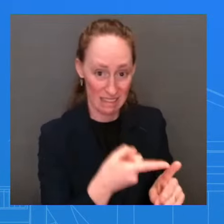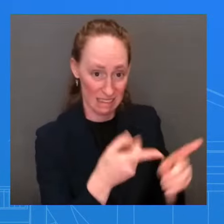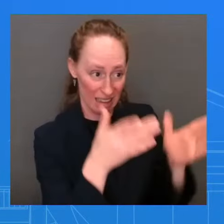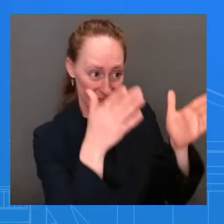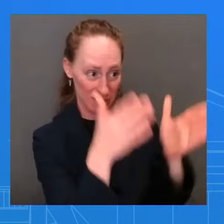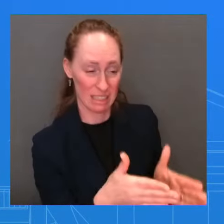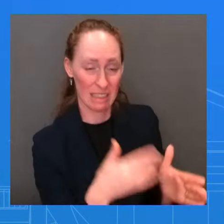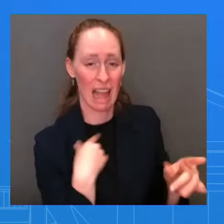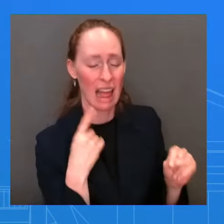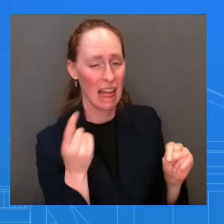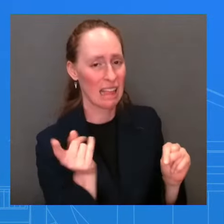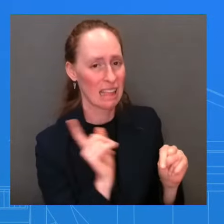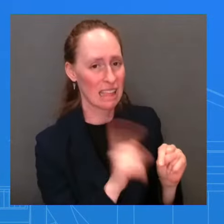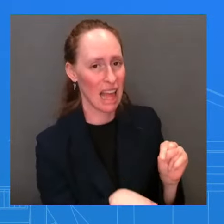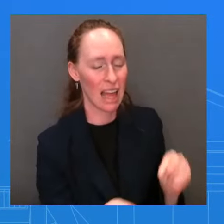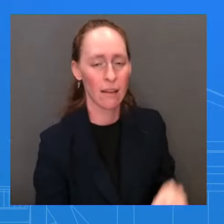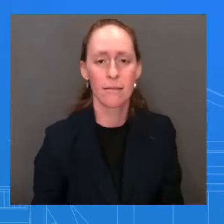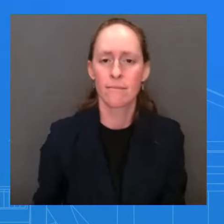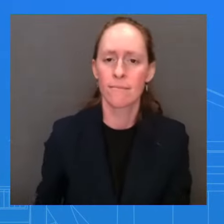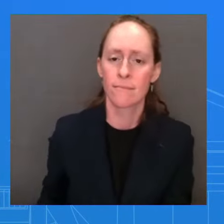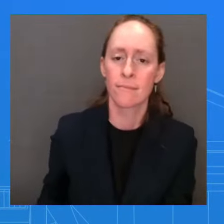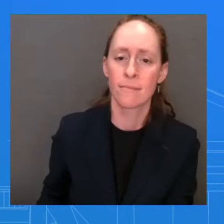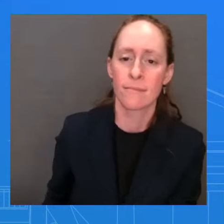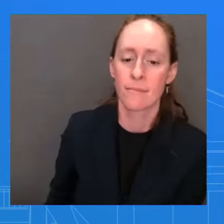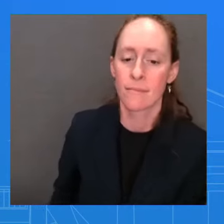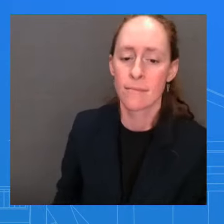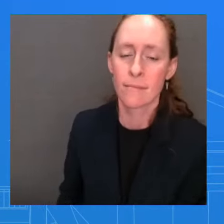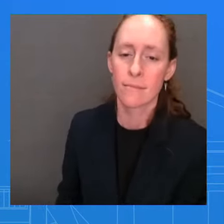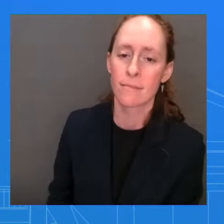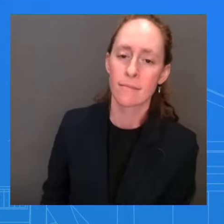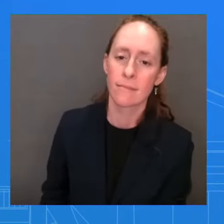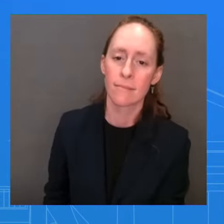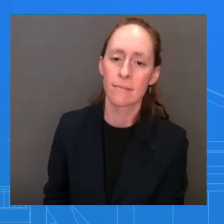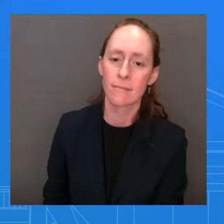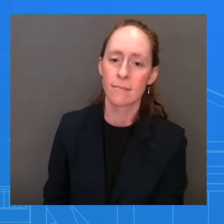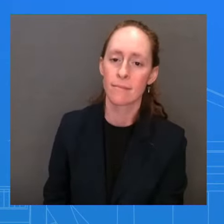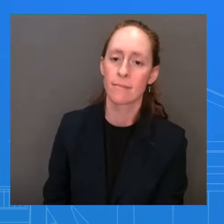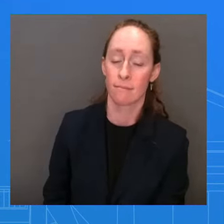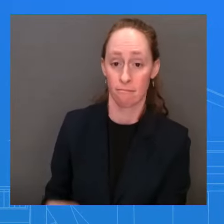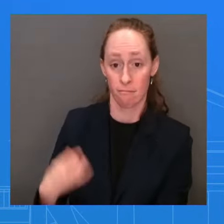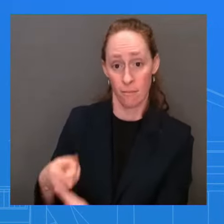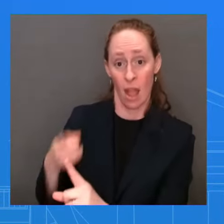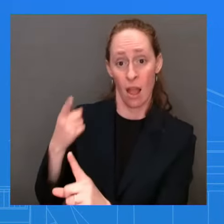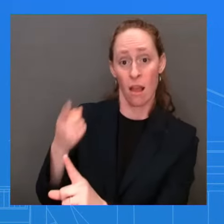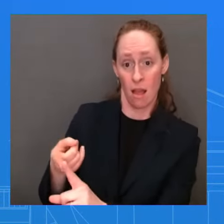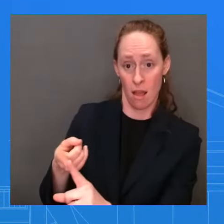when it comes to Breonna Taylor's death. It was a tragedy and a blow to her family, her community,